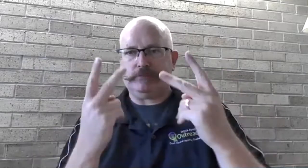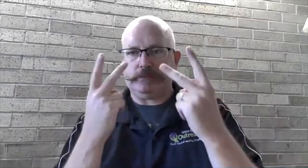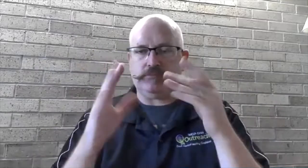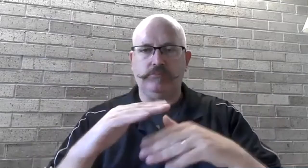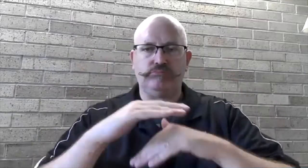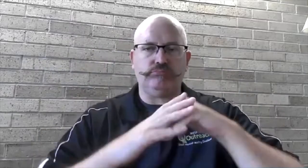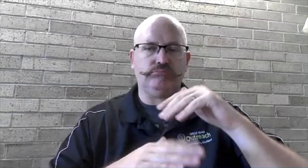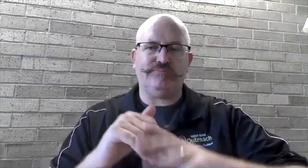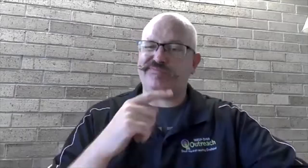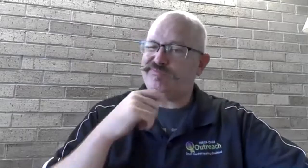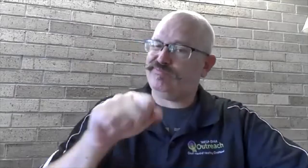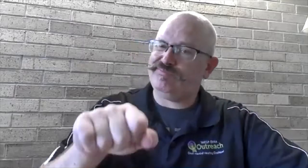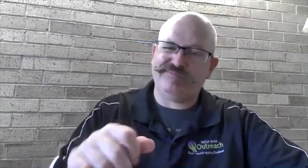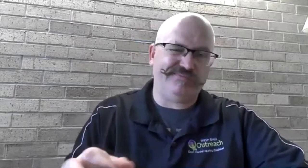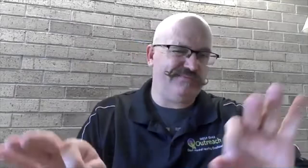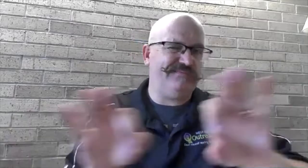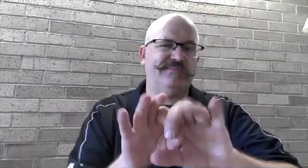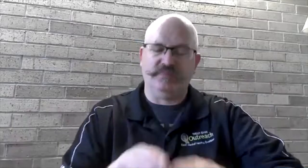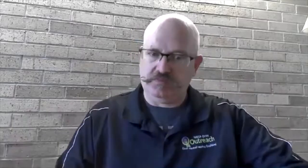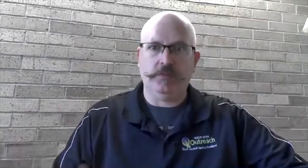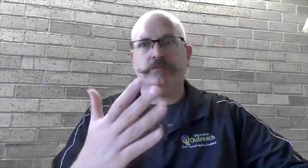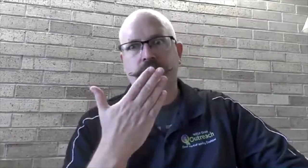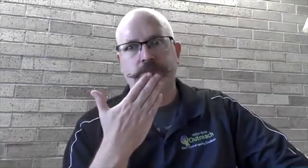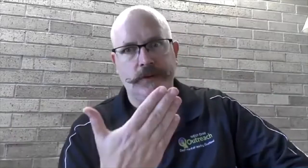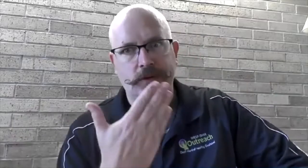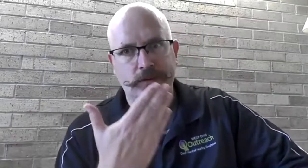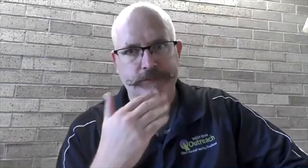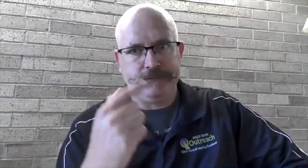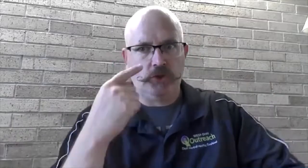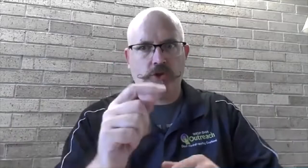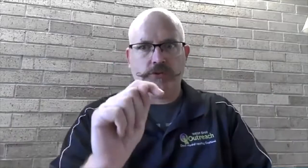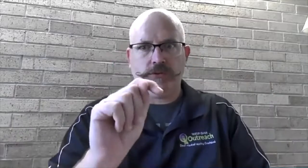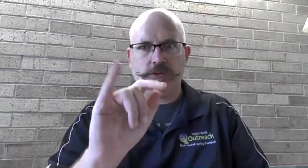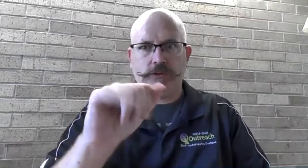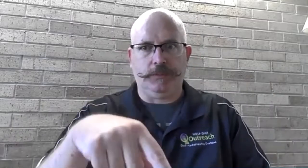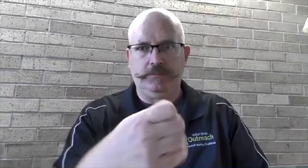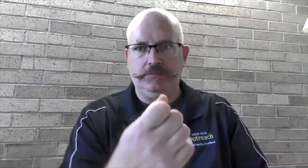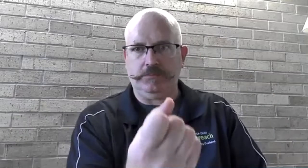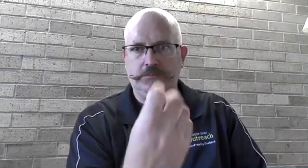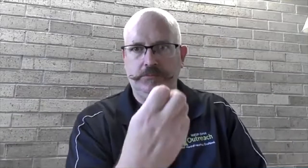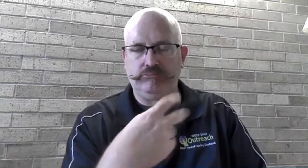make sure that we have that visualness and that it's comfortable to see. Those are